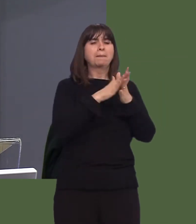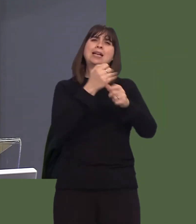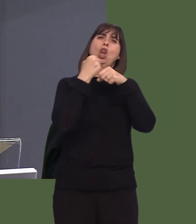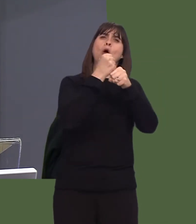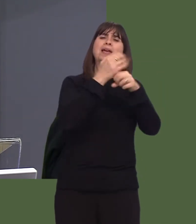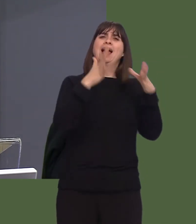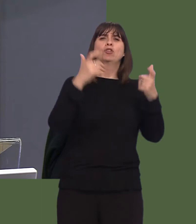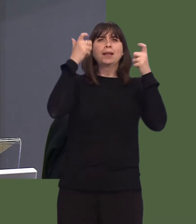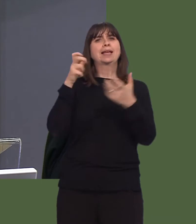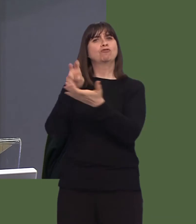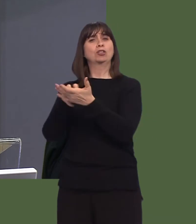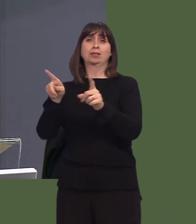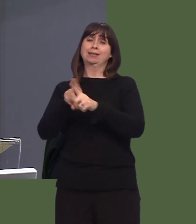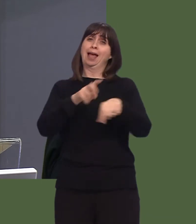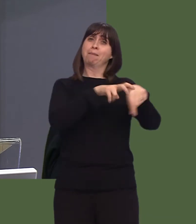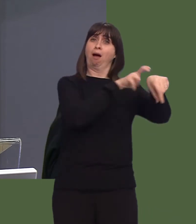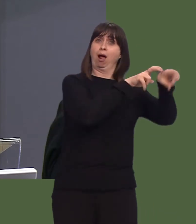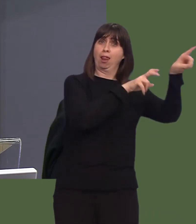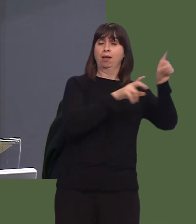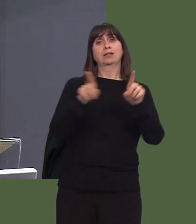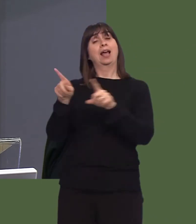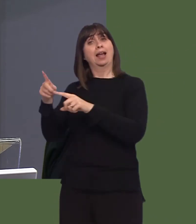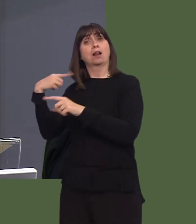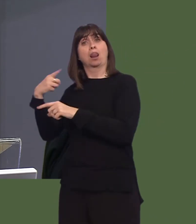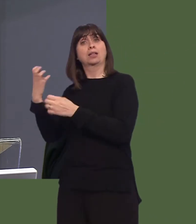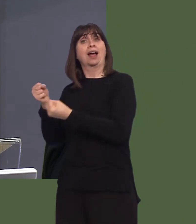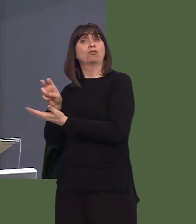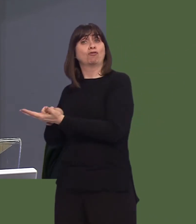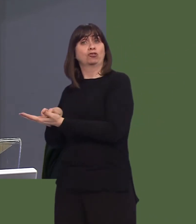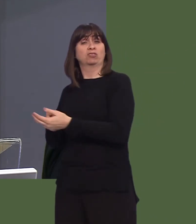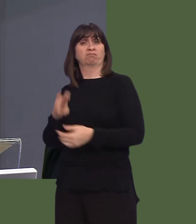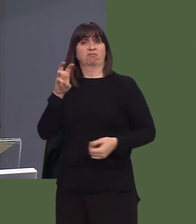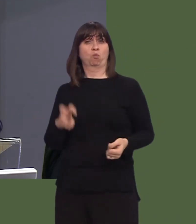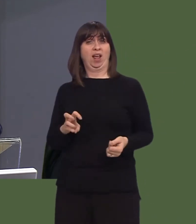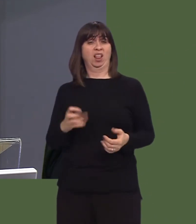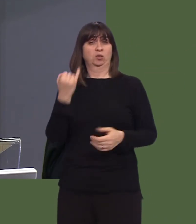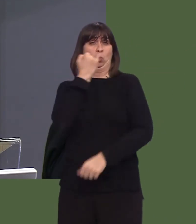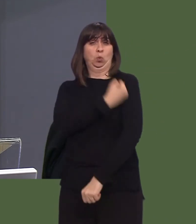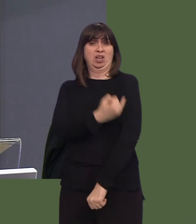The same is true in Ireland, and there is a register in London, but Wales has the weakest